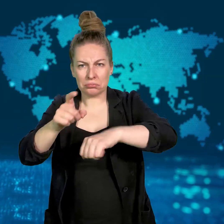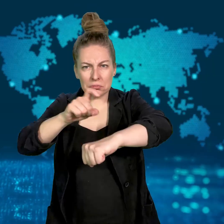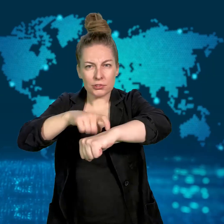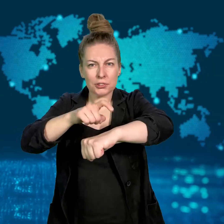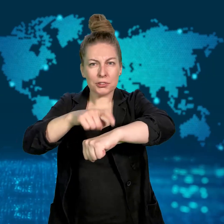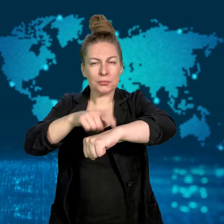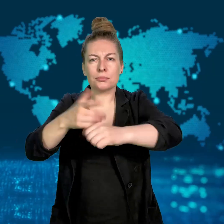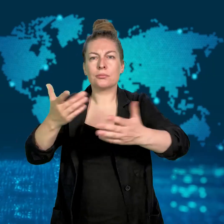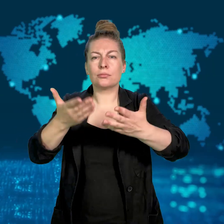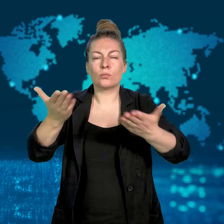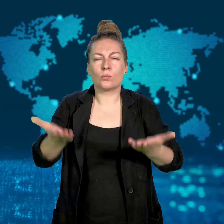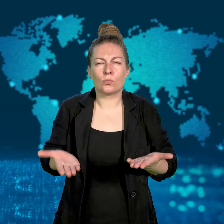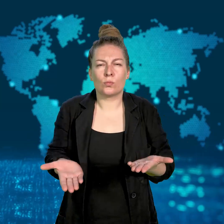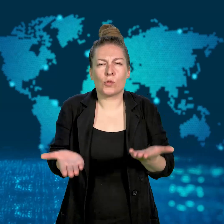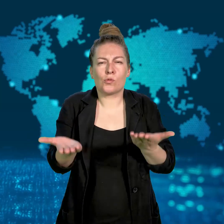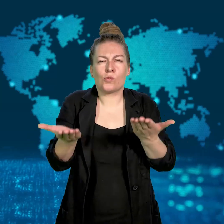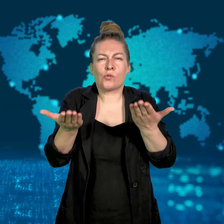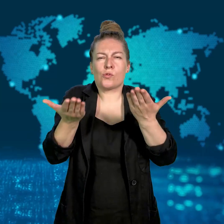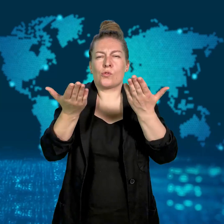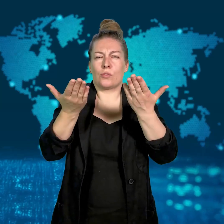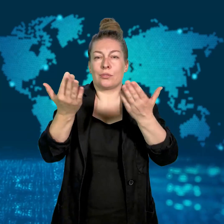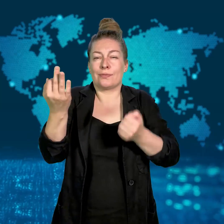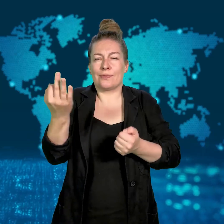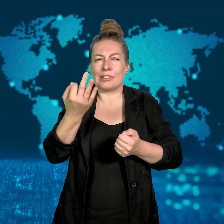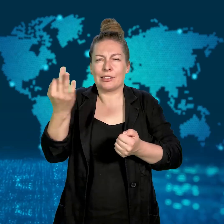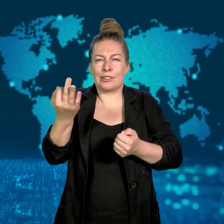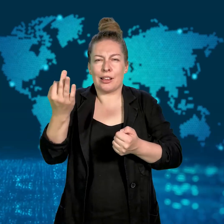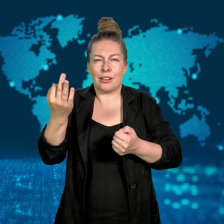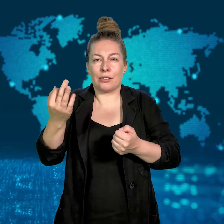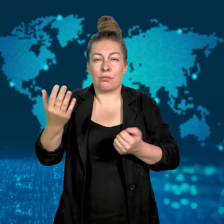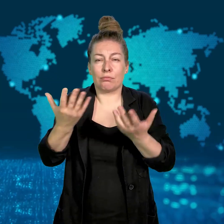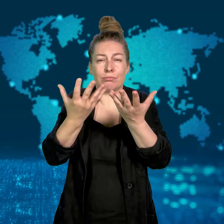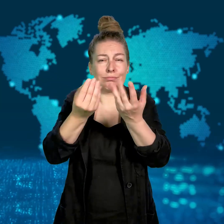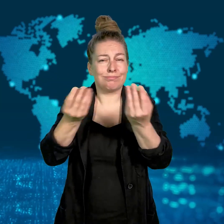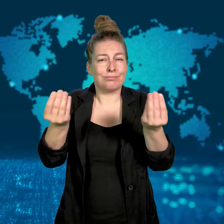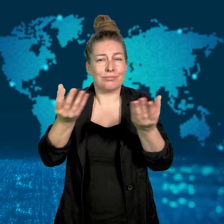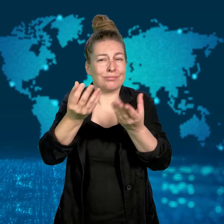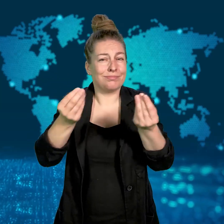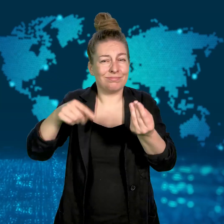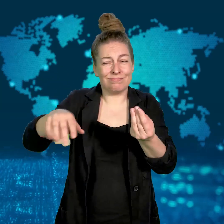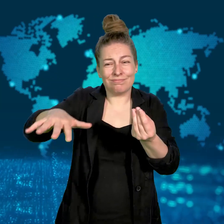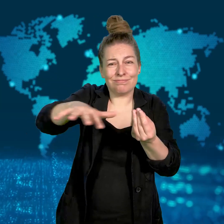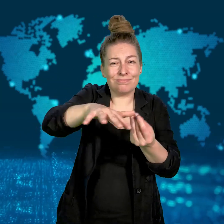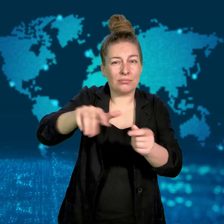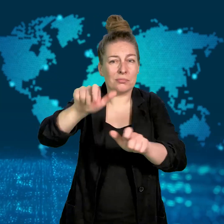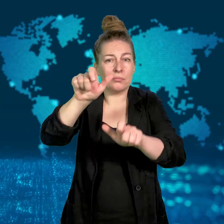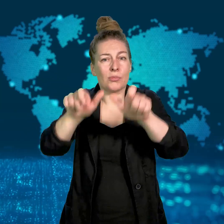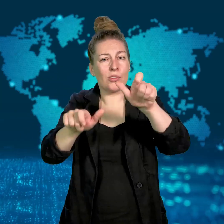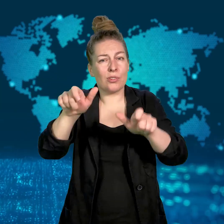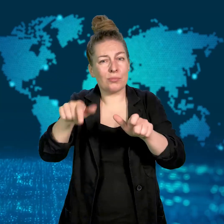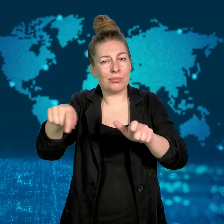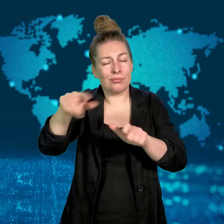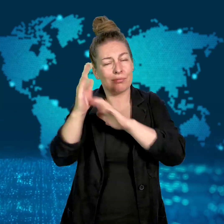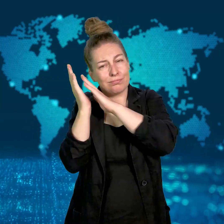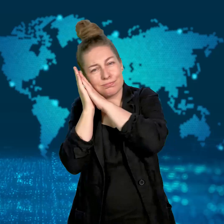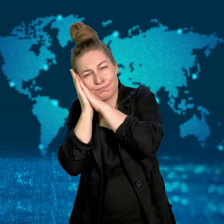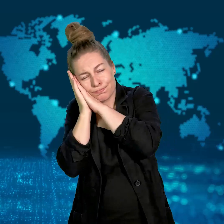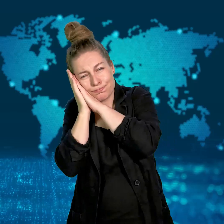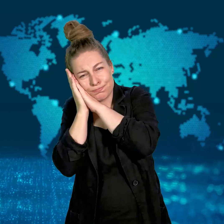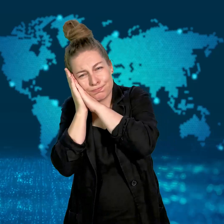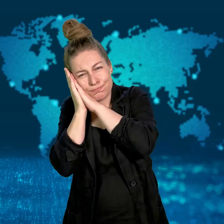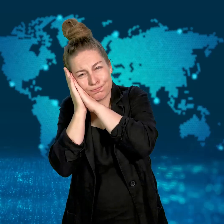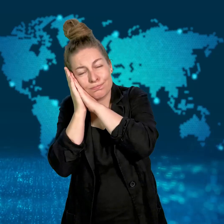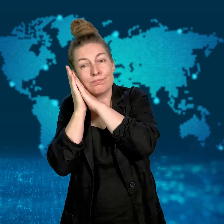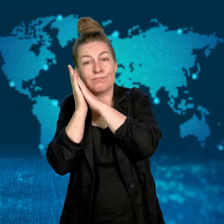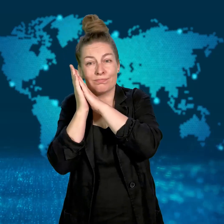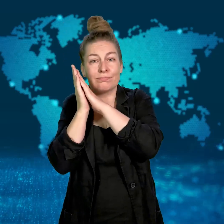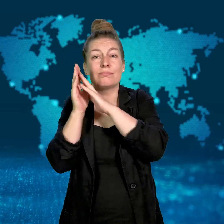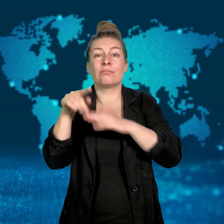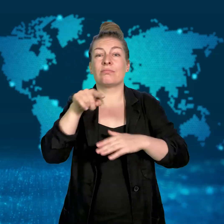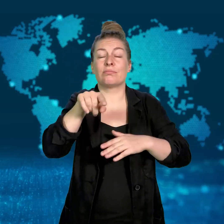The landslide took place in the South Pacific island nation's mountainous interior.